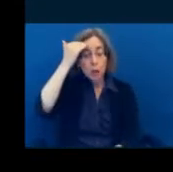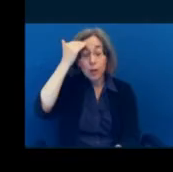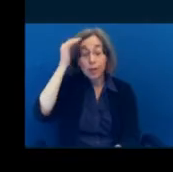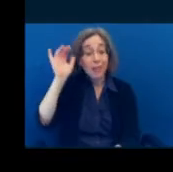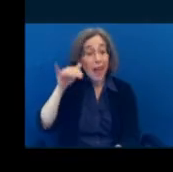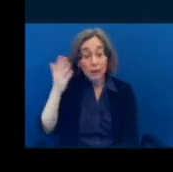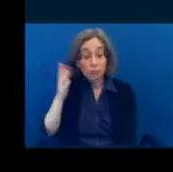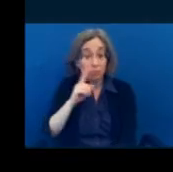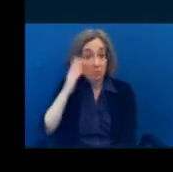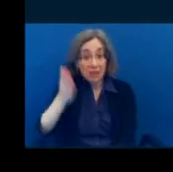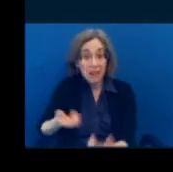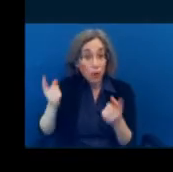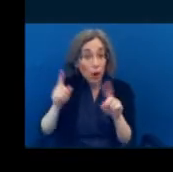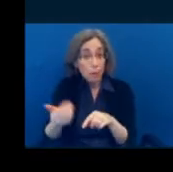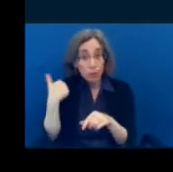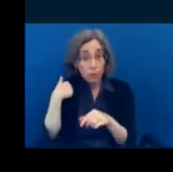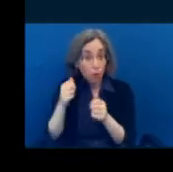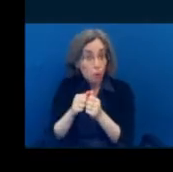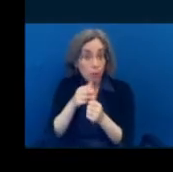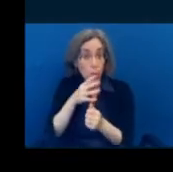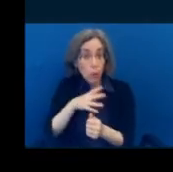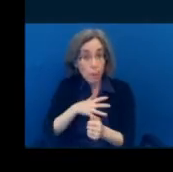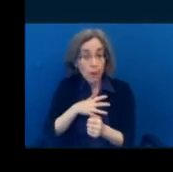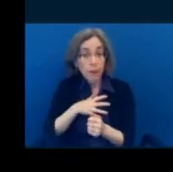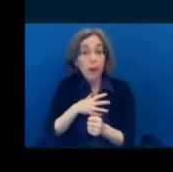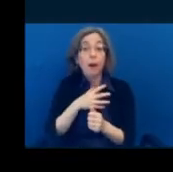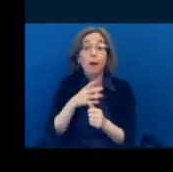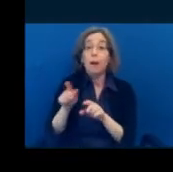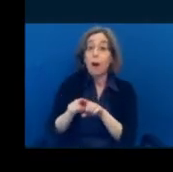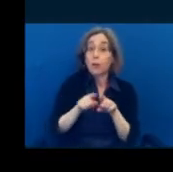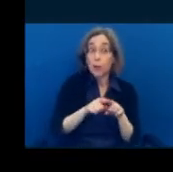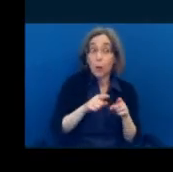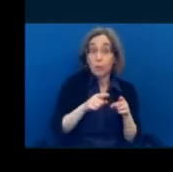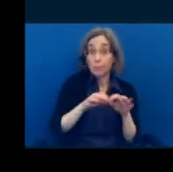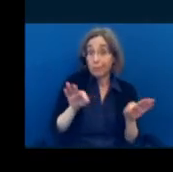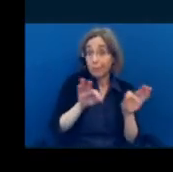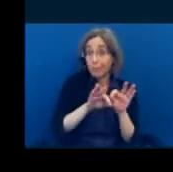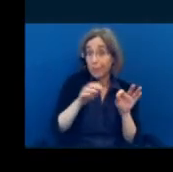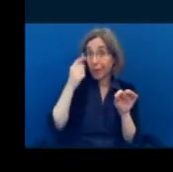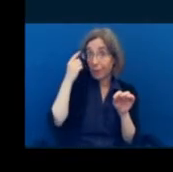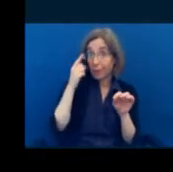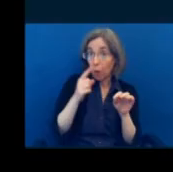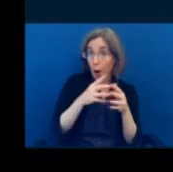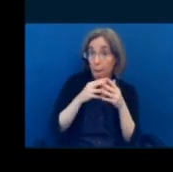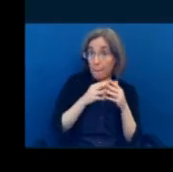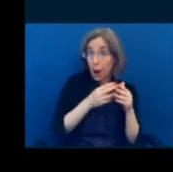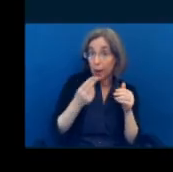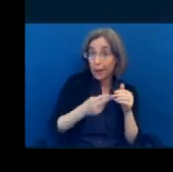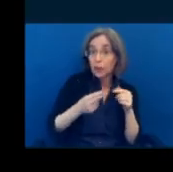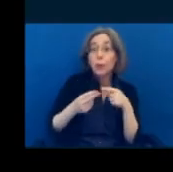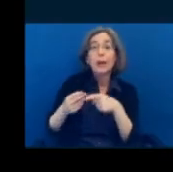OF HER TIME AND THROUGH AMERICAN HISTORY SHE DELIVERED THE MARQUIS DE LAFAYETTE.